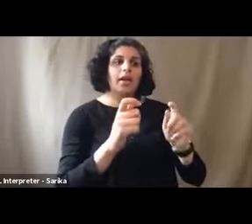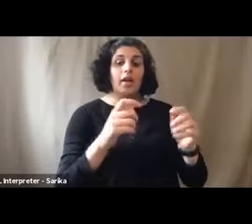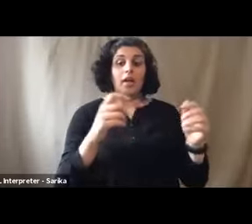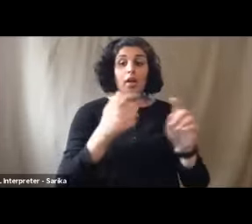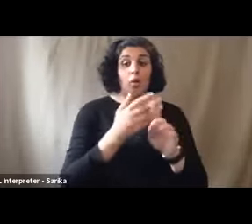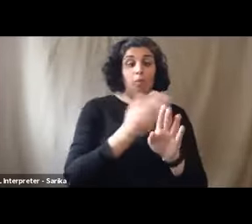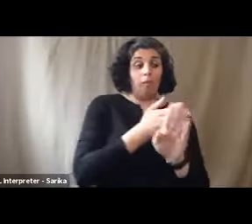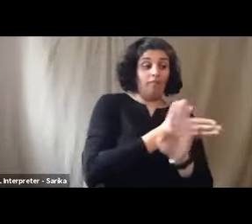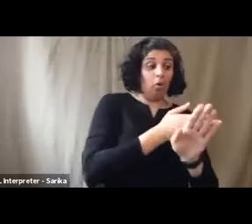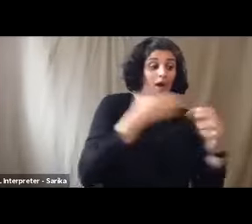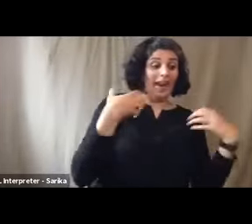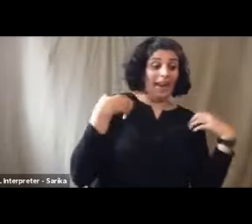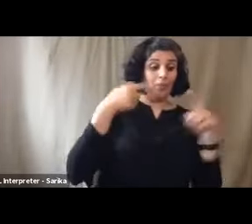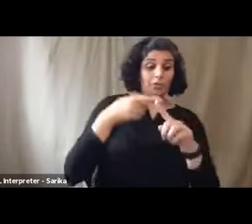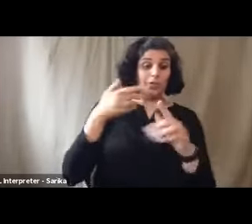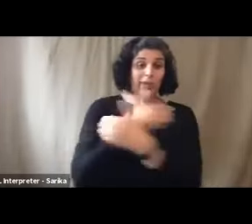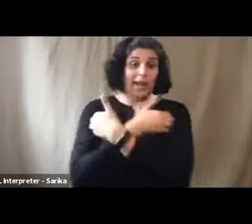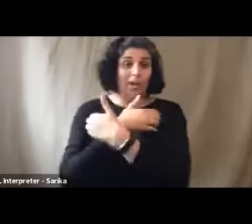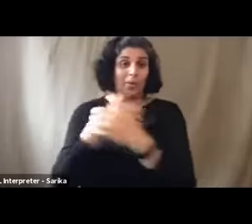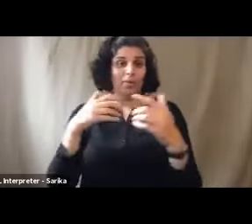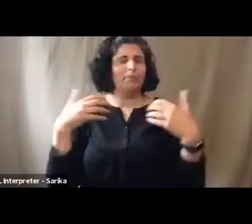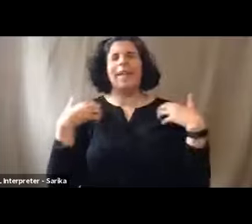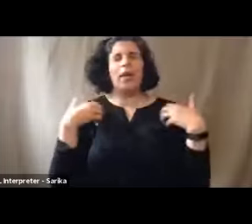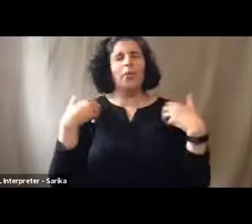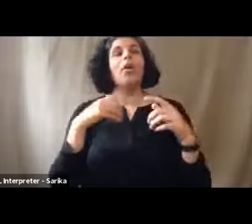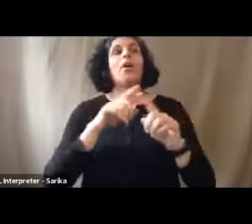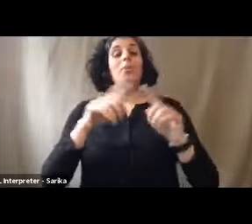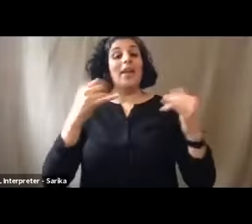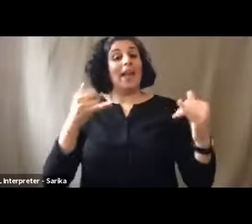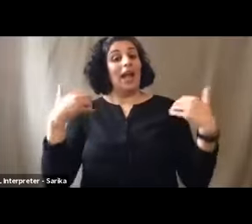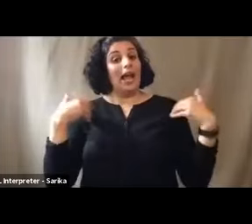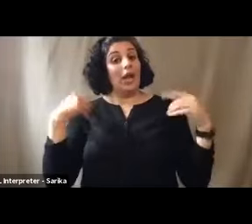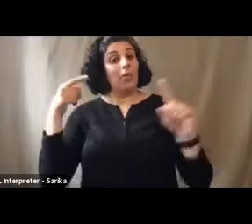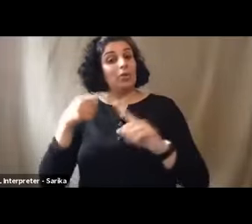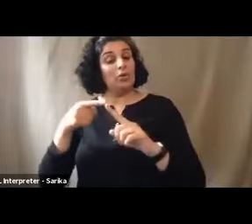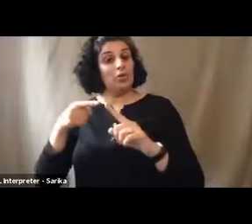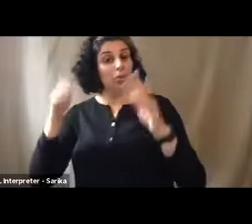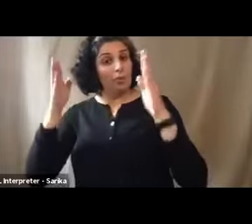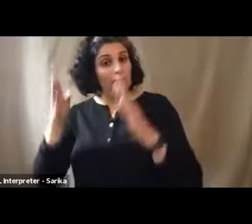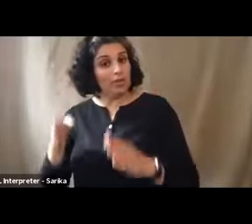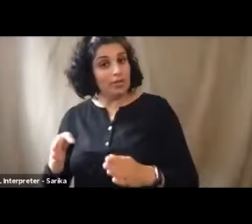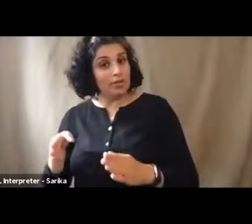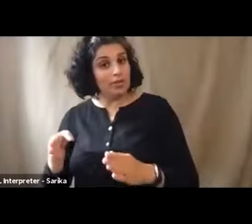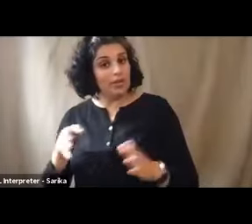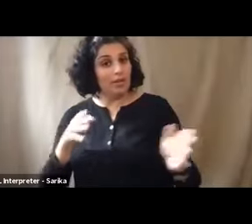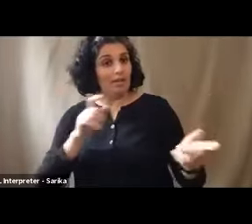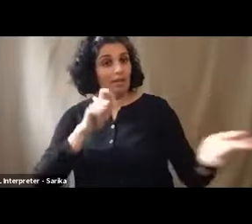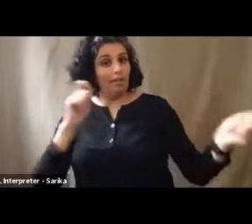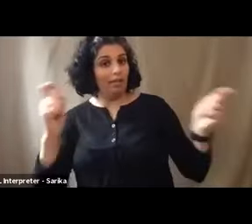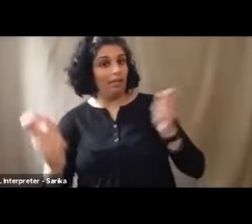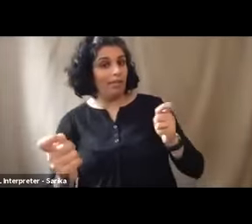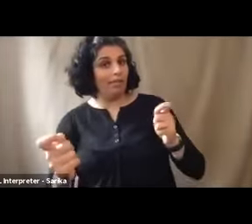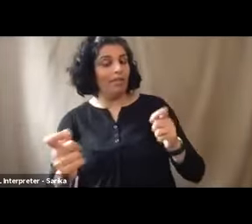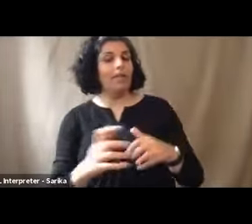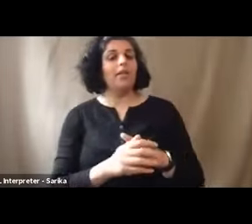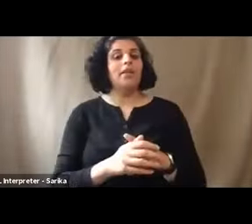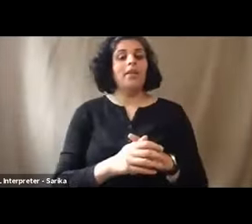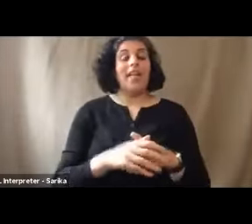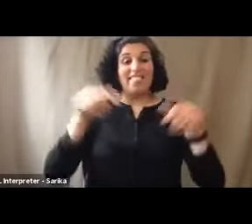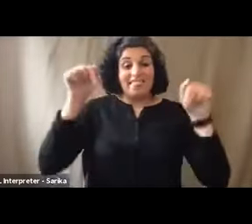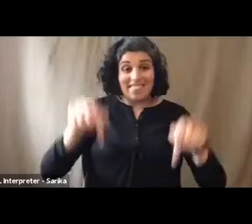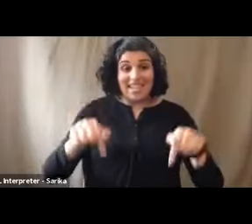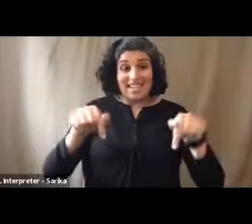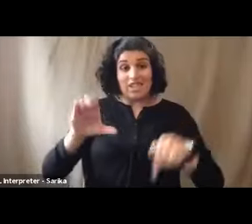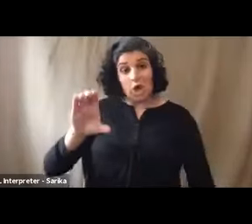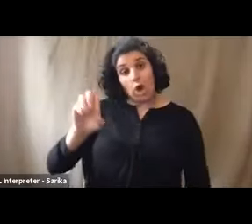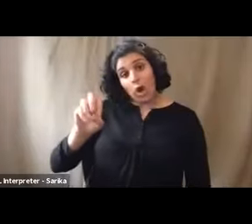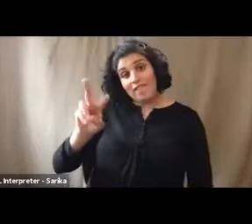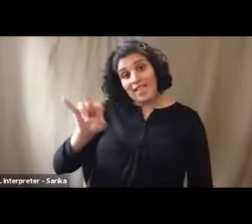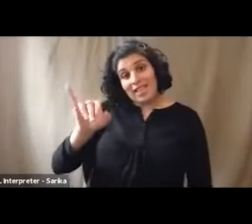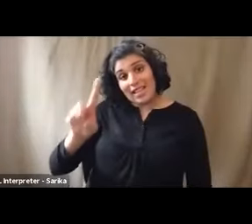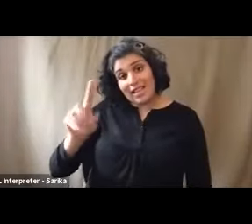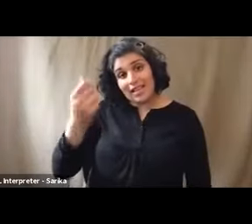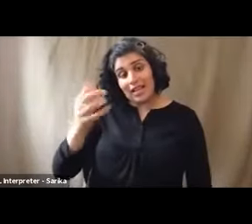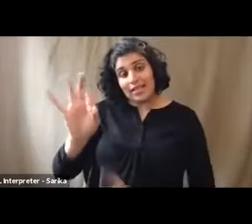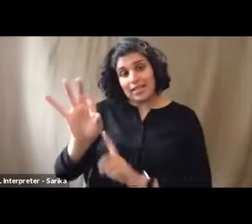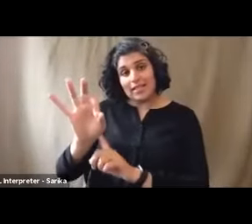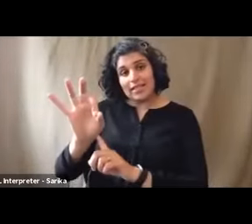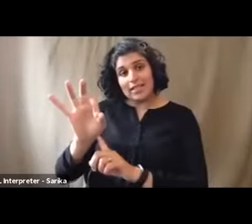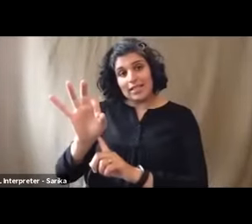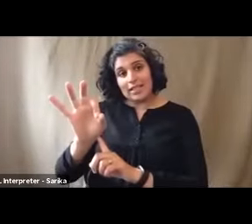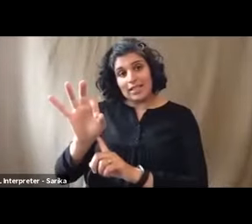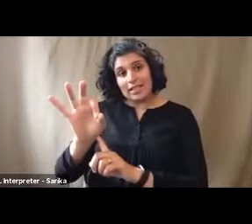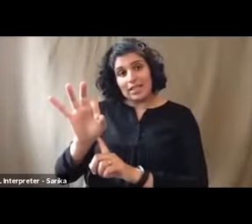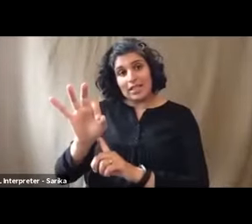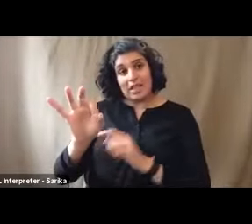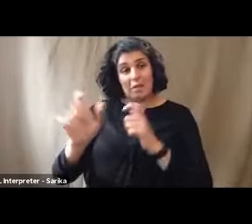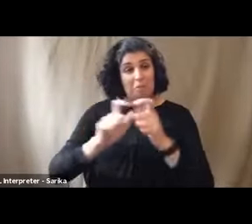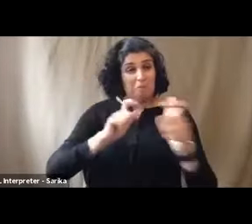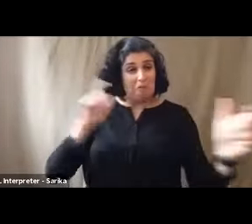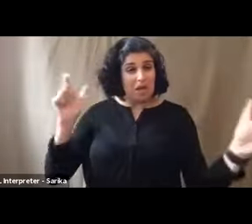And what makes COVID-19 so much of a problem for us, is that this virus has also evolved